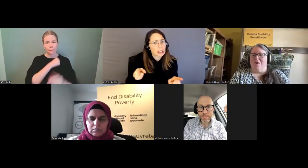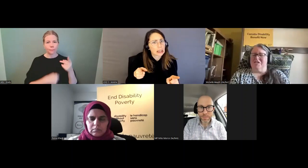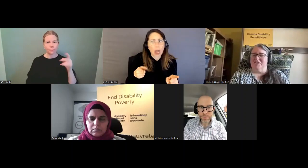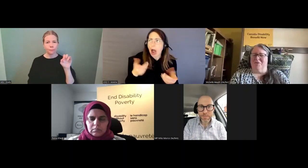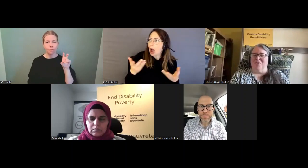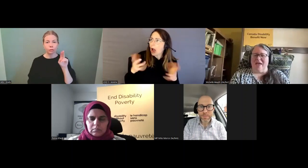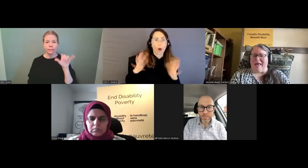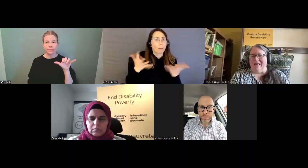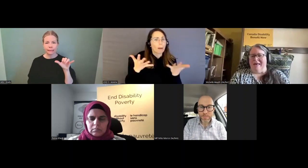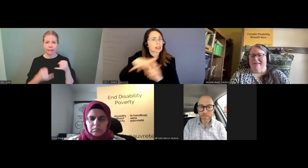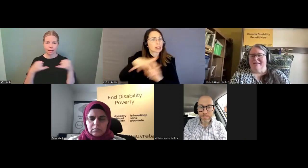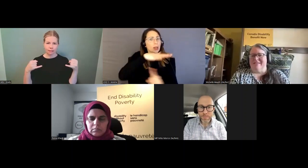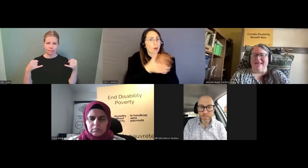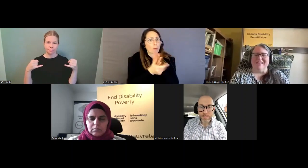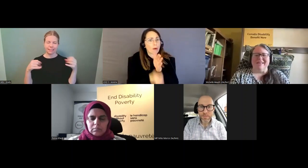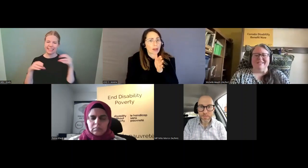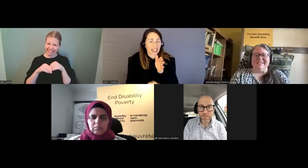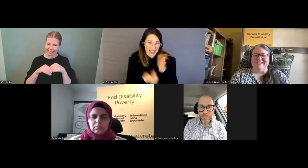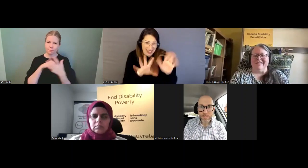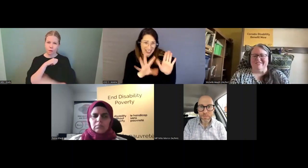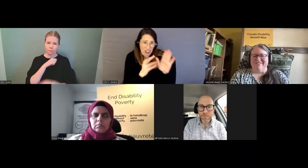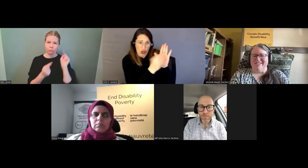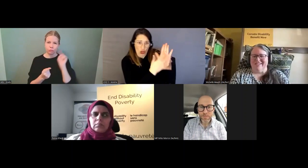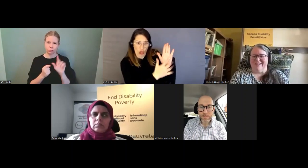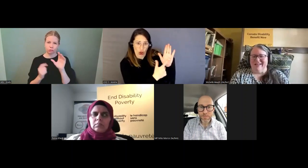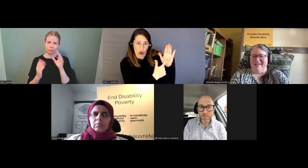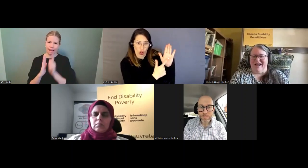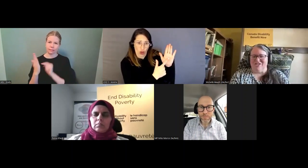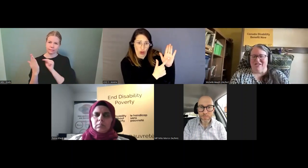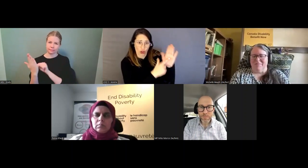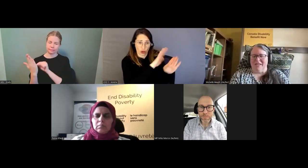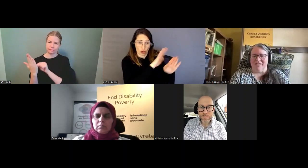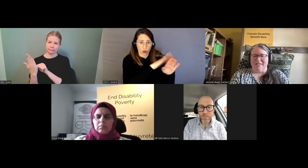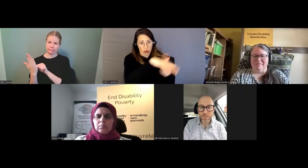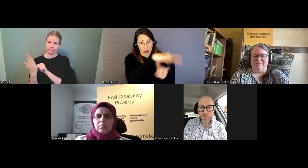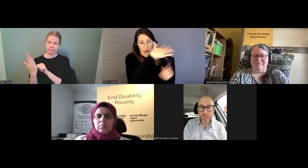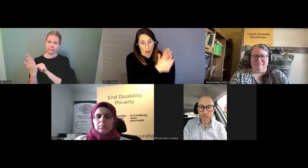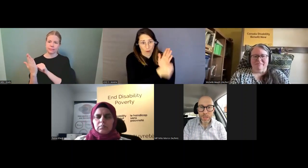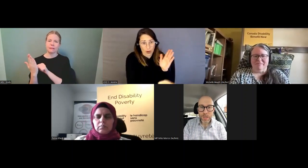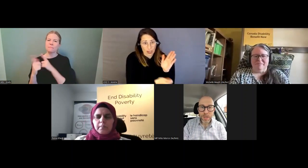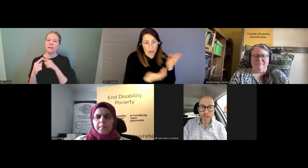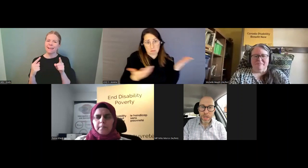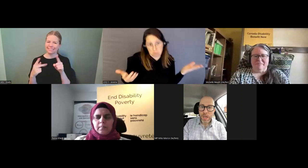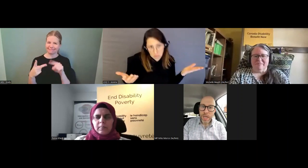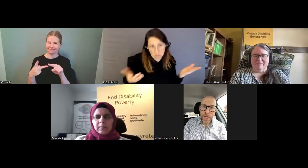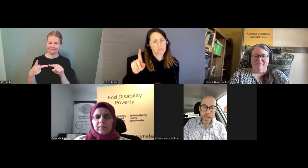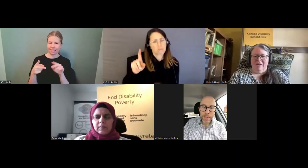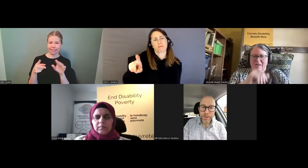WHAT DO YOU THINK "TAKE INTO CONSIDERATION" ACTUALLY MEANS?